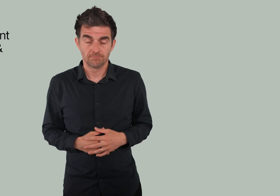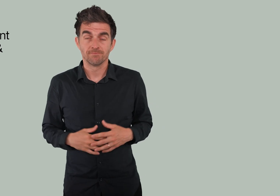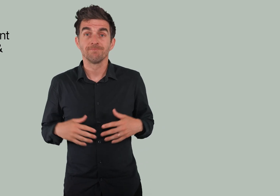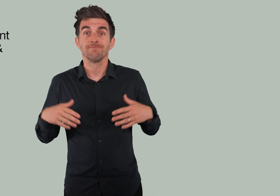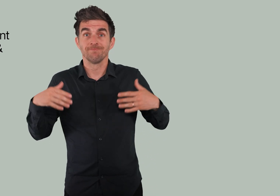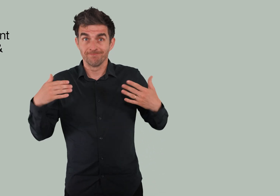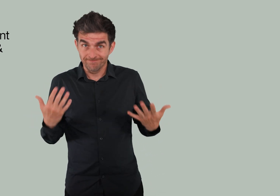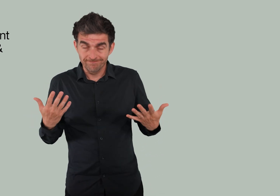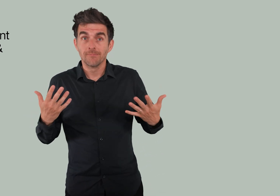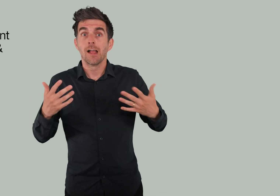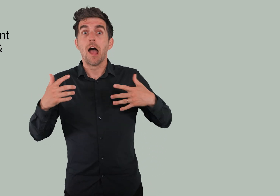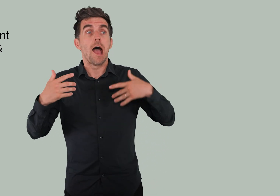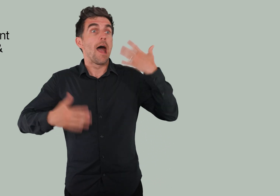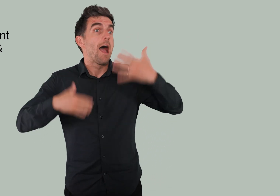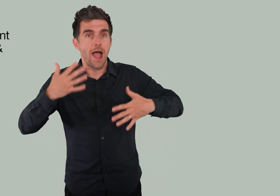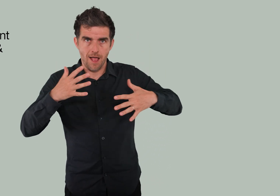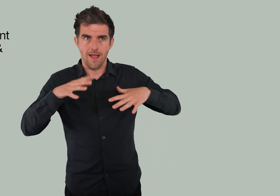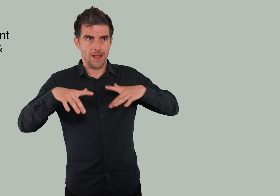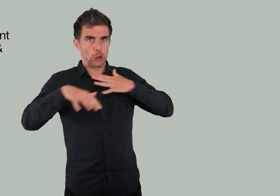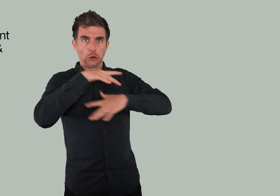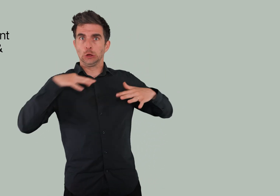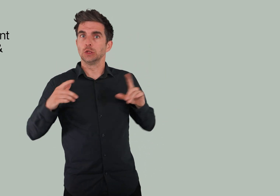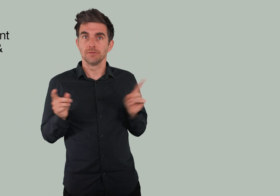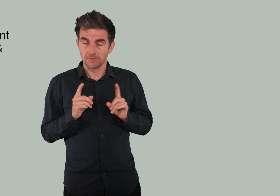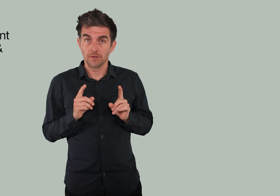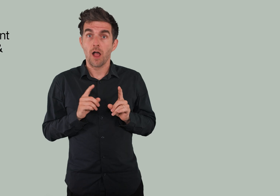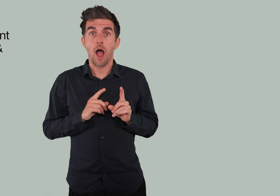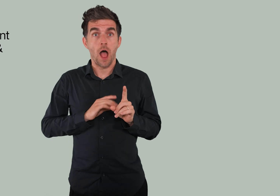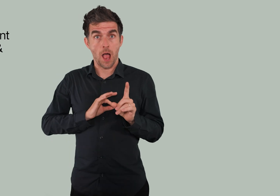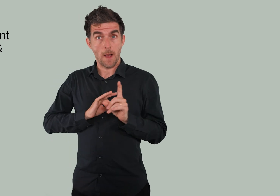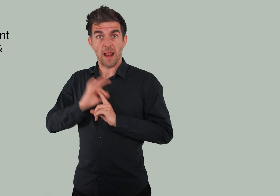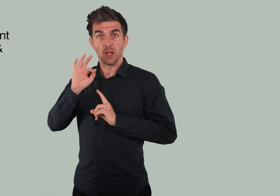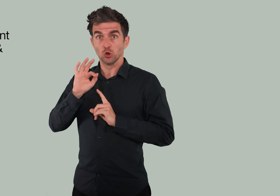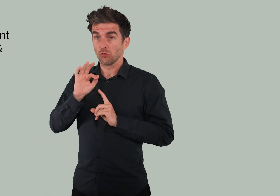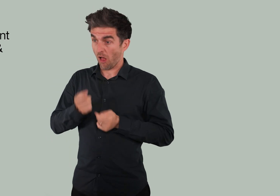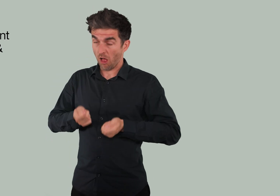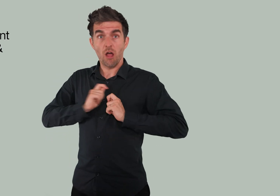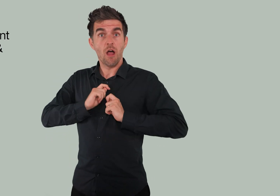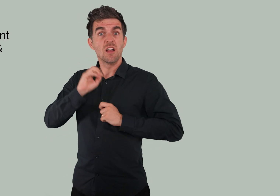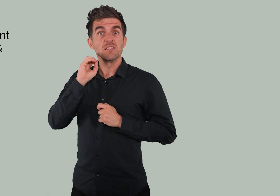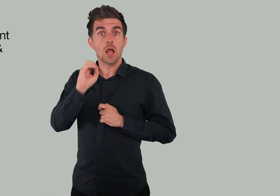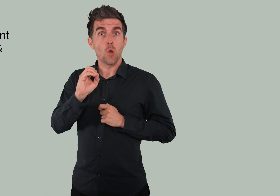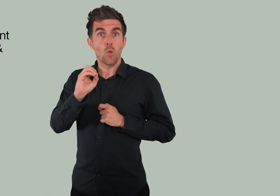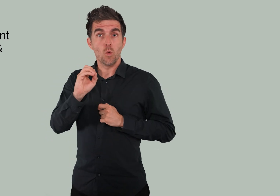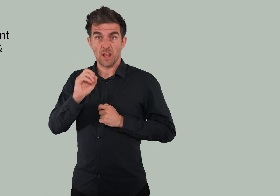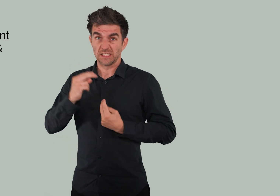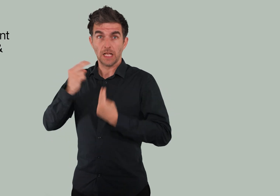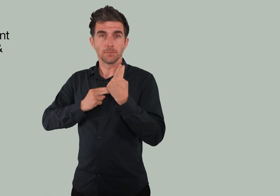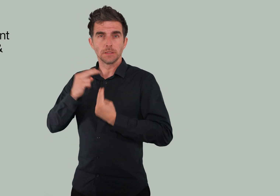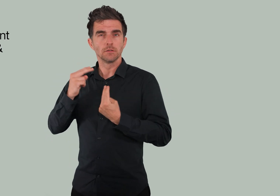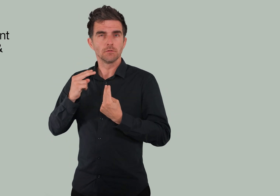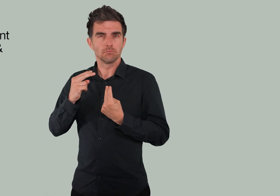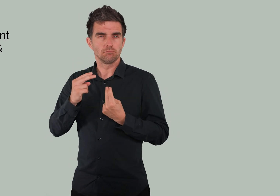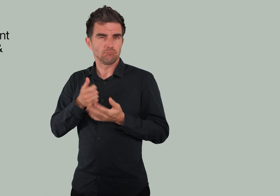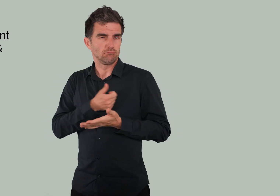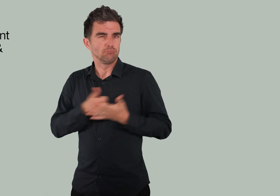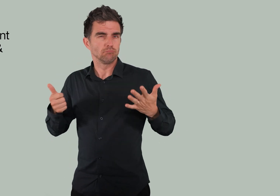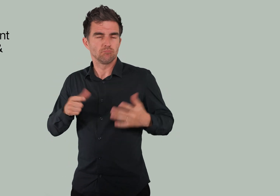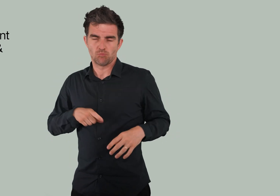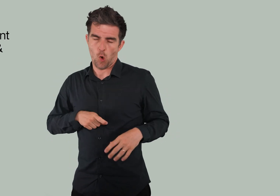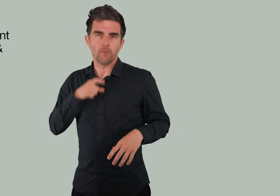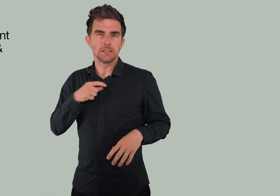6.56 Paradoxically, applicants who score zero points at assessment tend to be confident